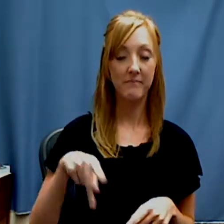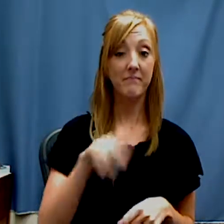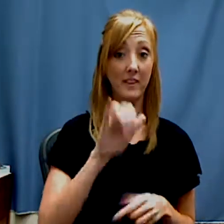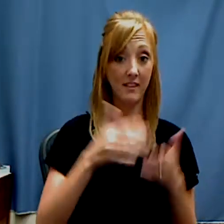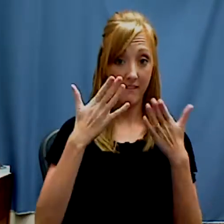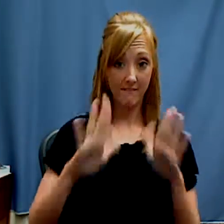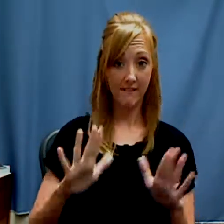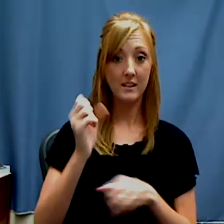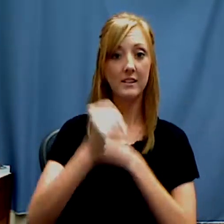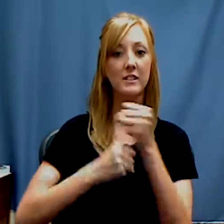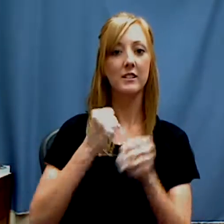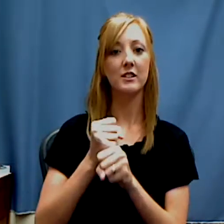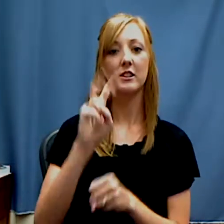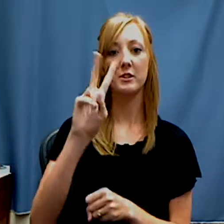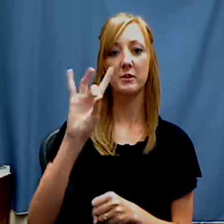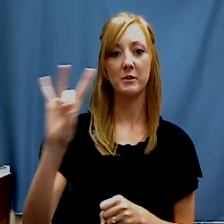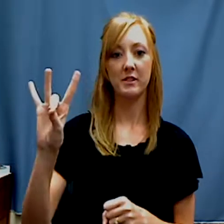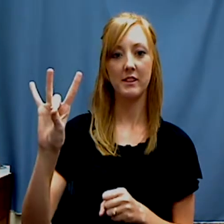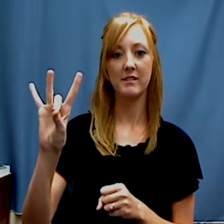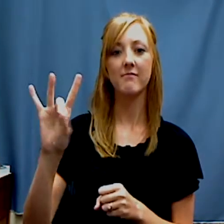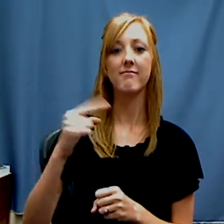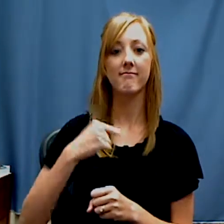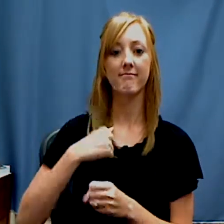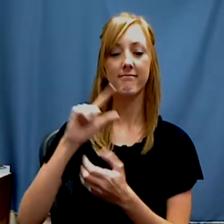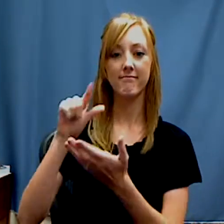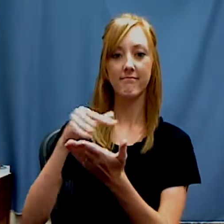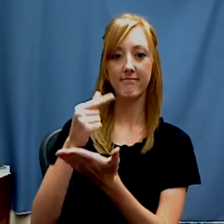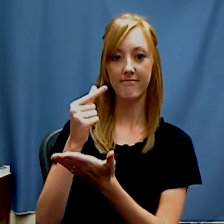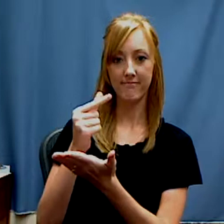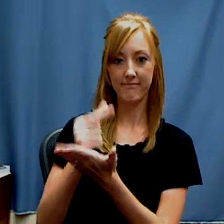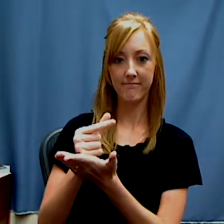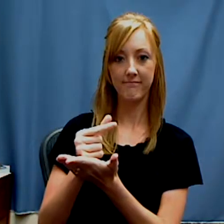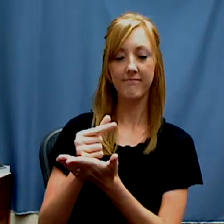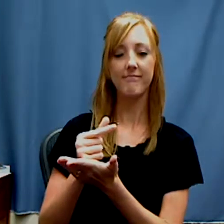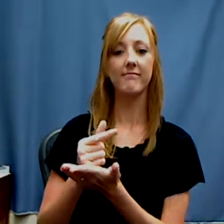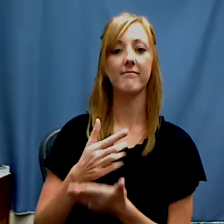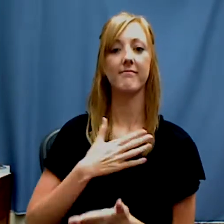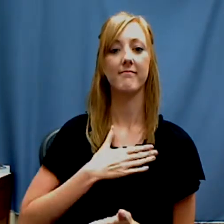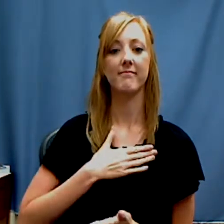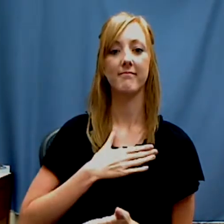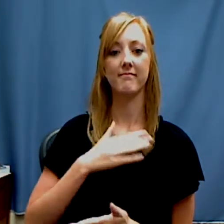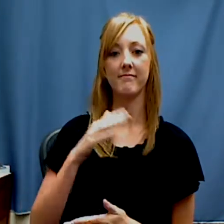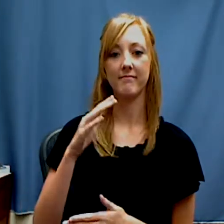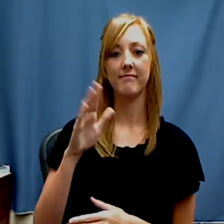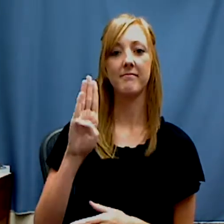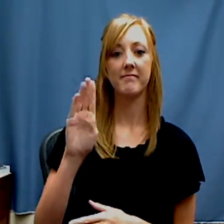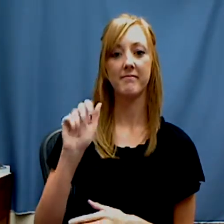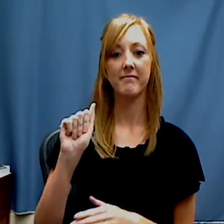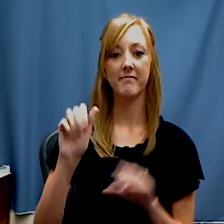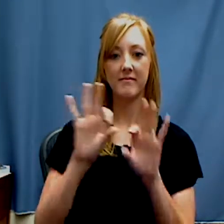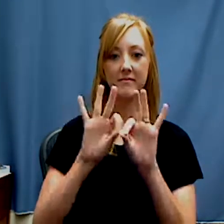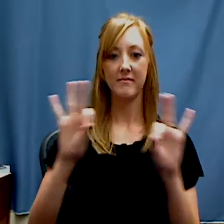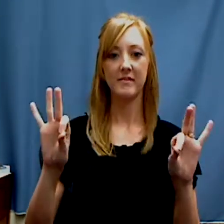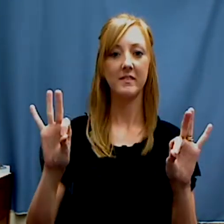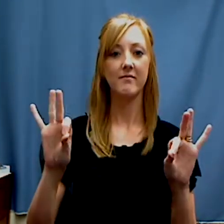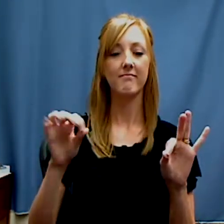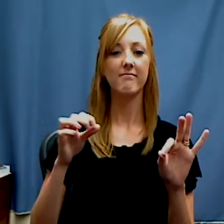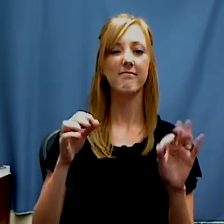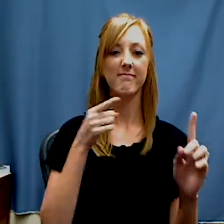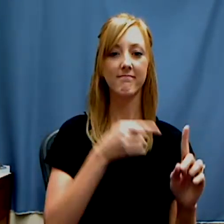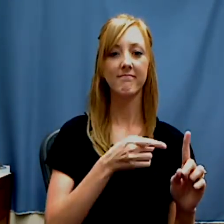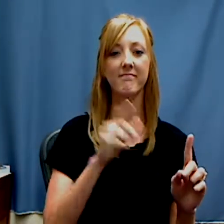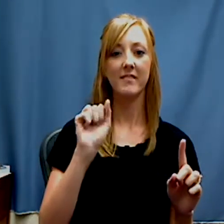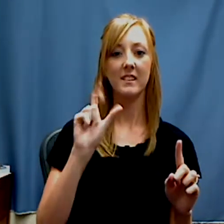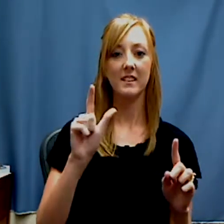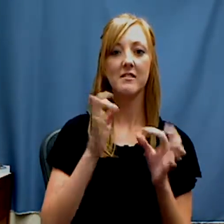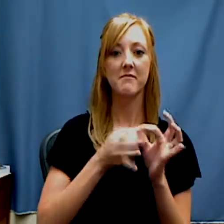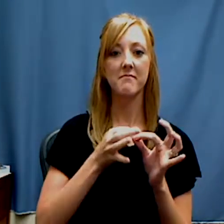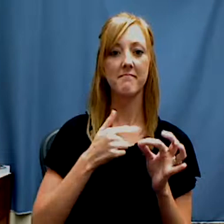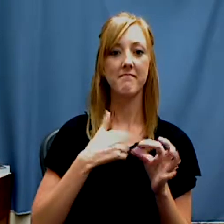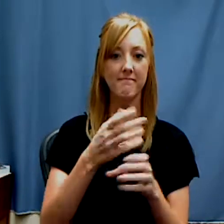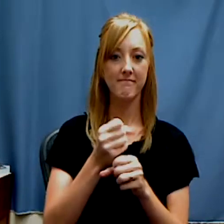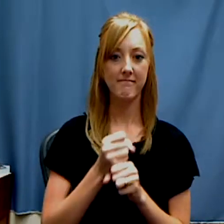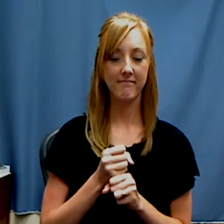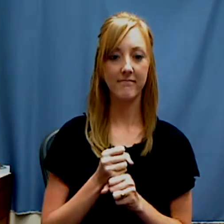When I was finished with my internship, I graduated with my Bachelor's degree in ASL Interpreting.